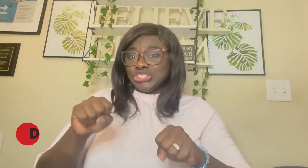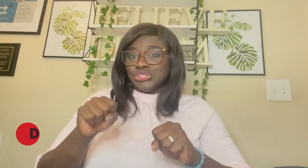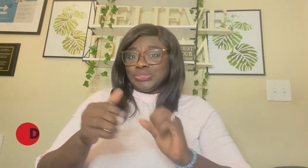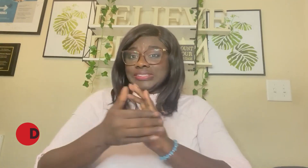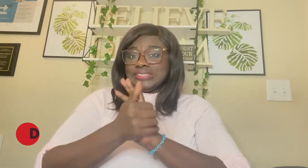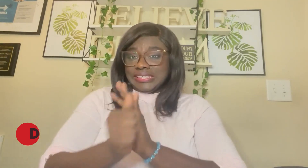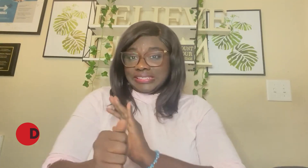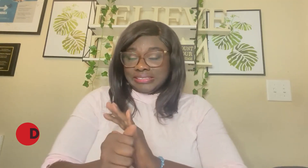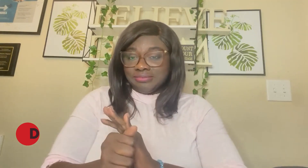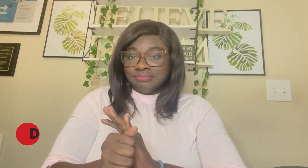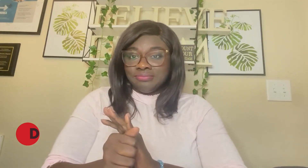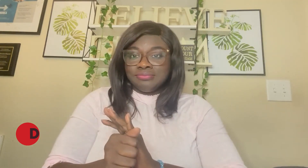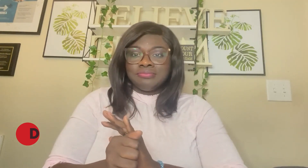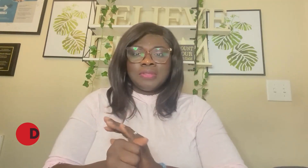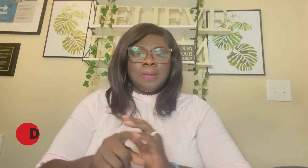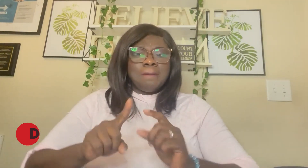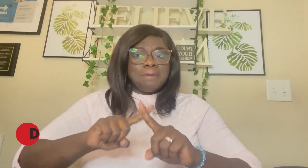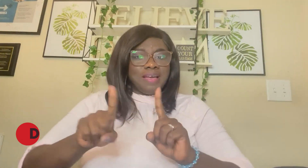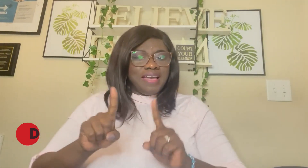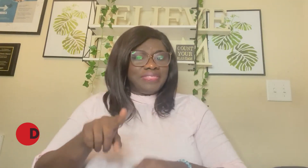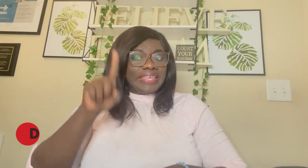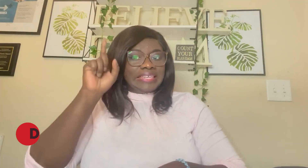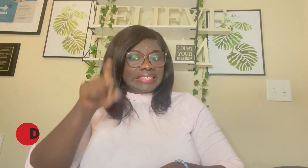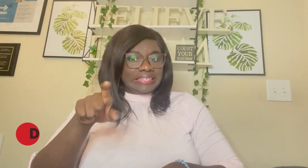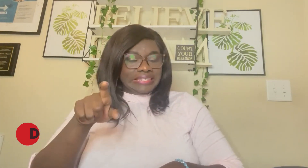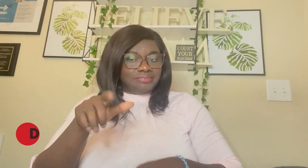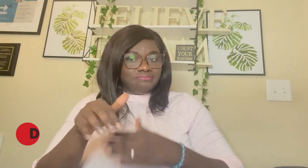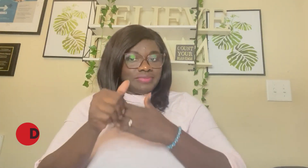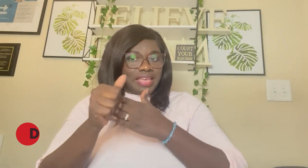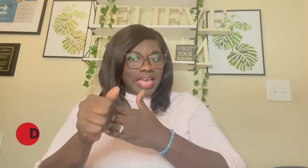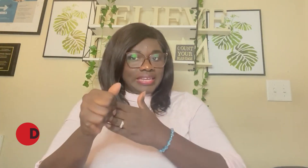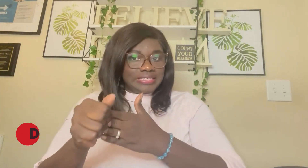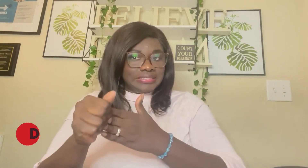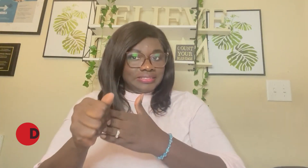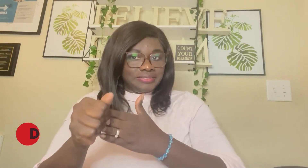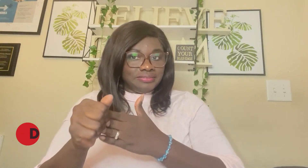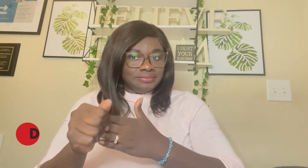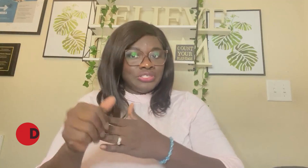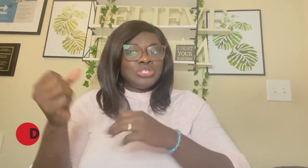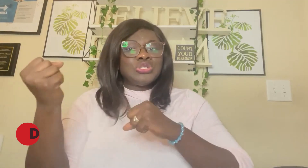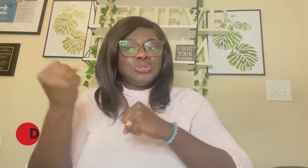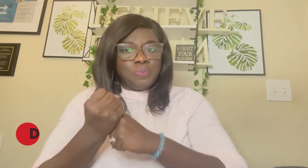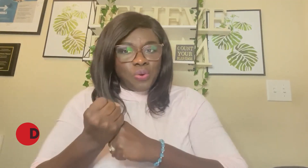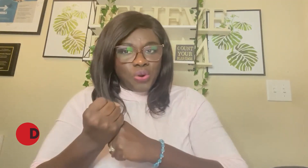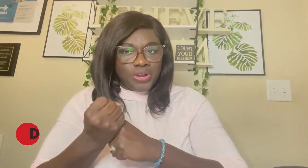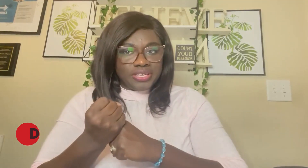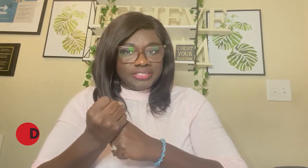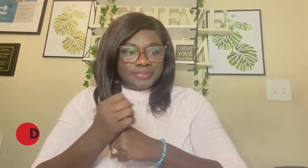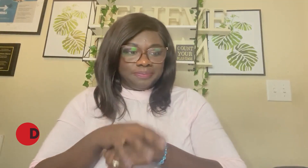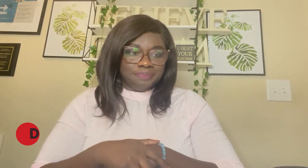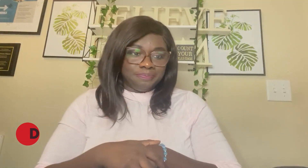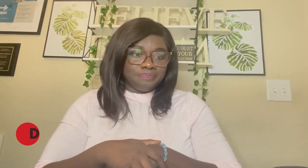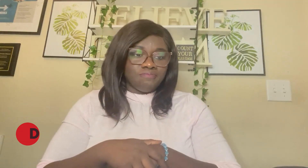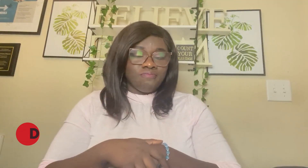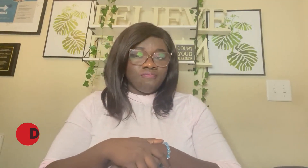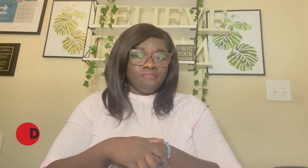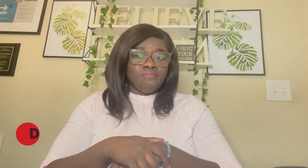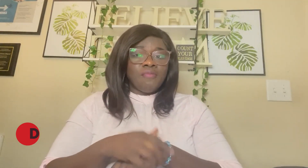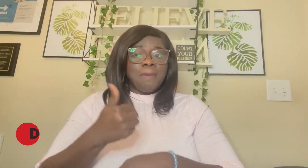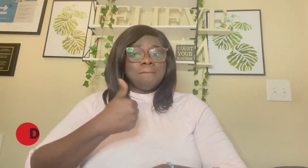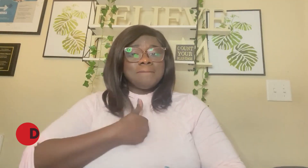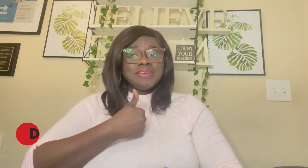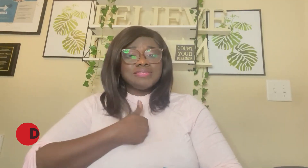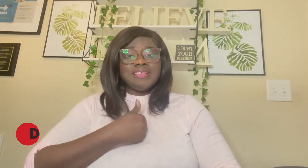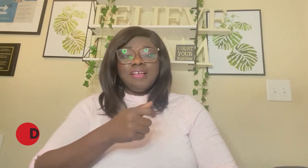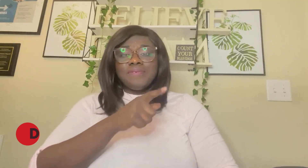the potential and skills, but they need guidance and support.